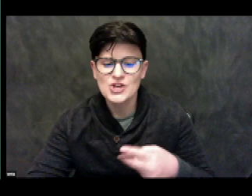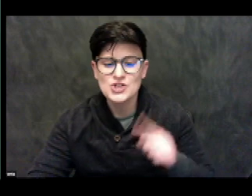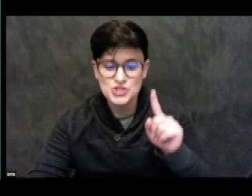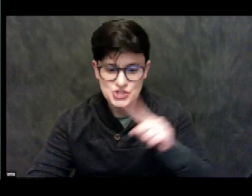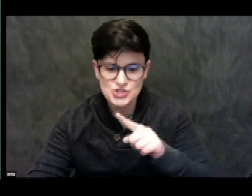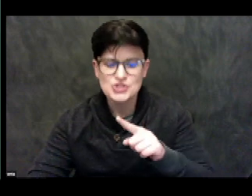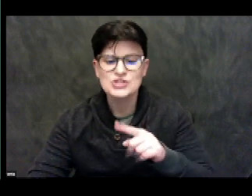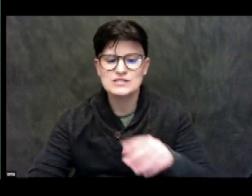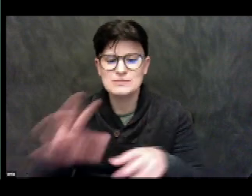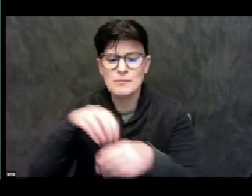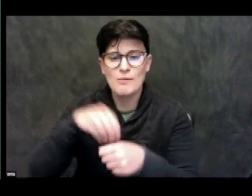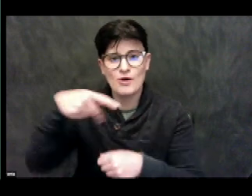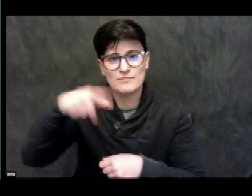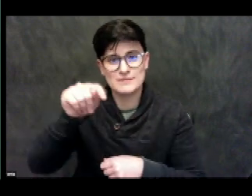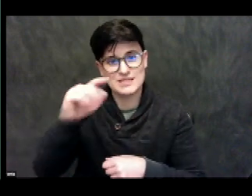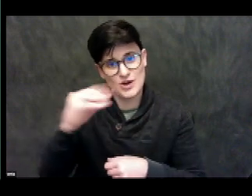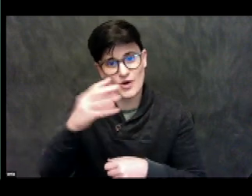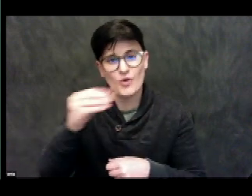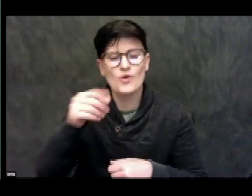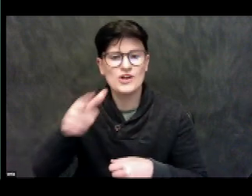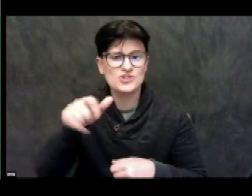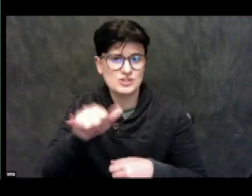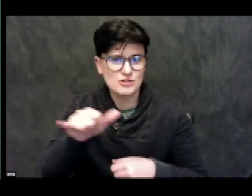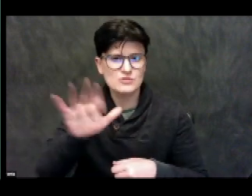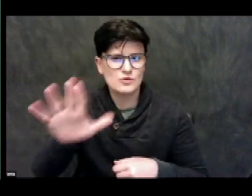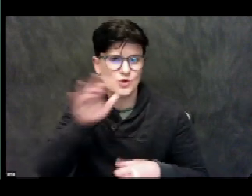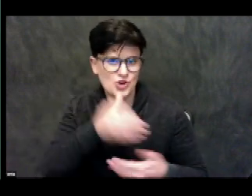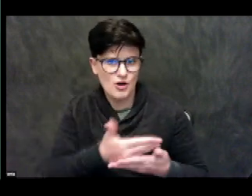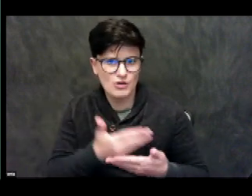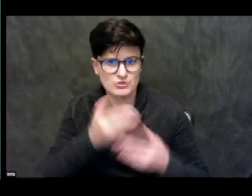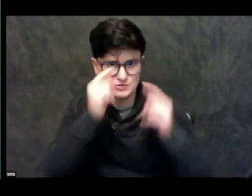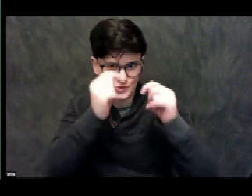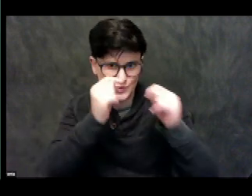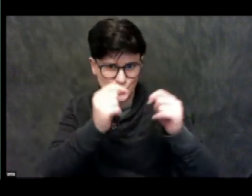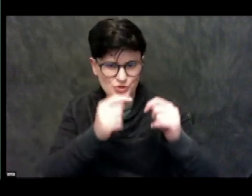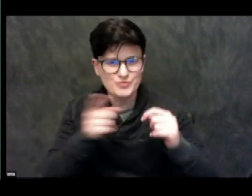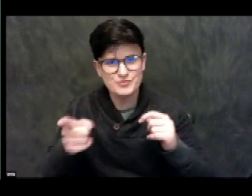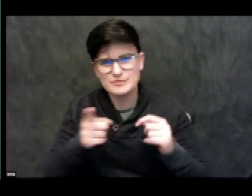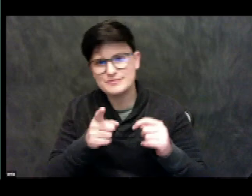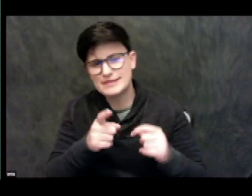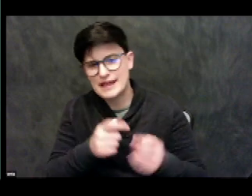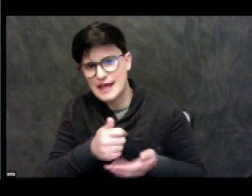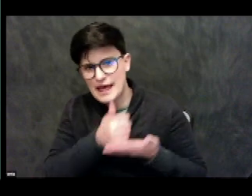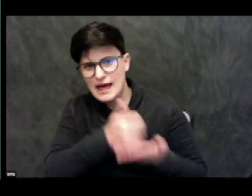her daughter's tutor assisting her daughter with issues with dyslexia.